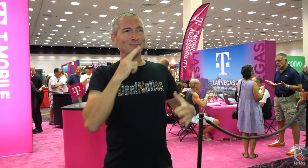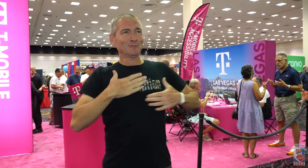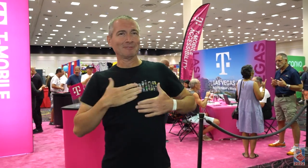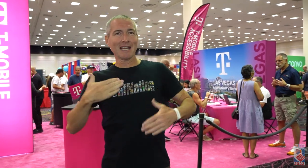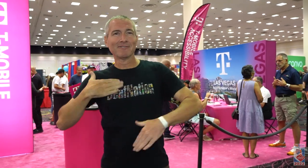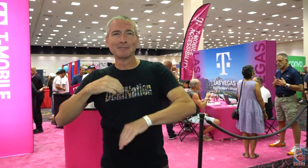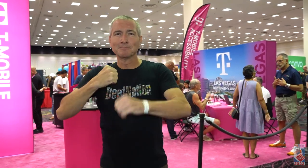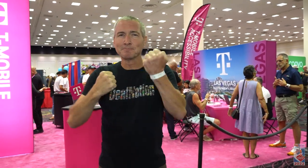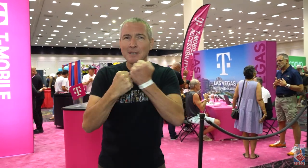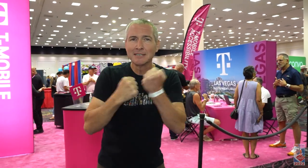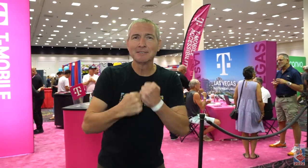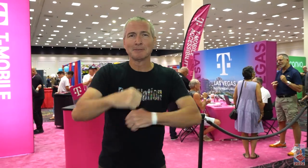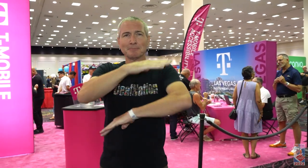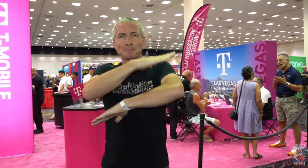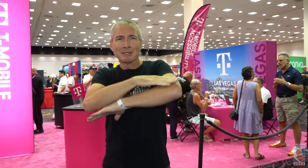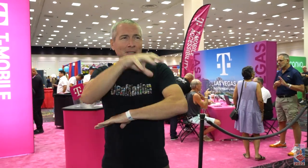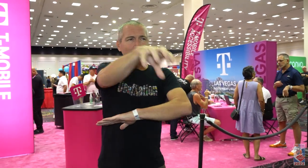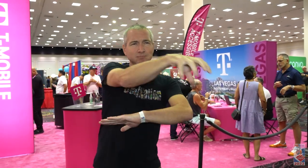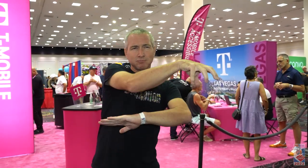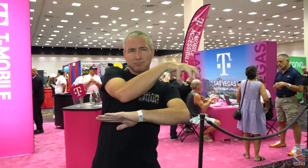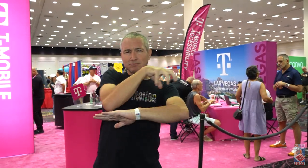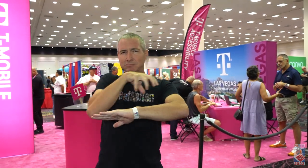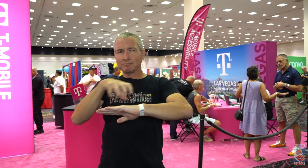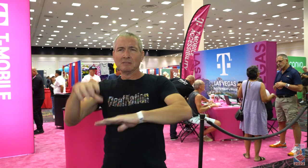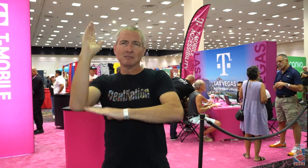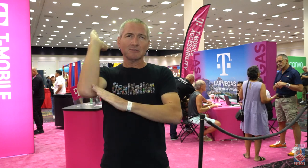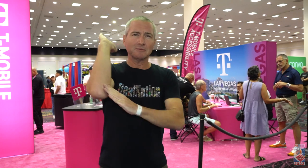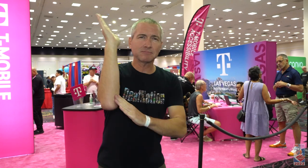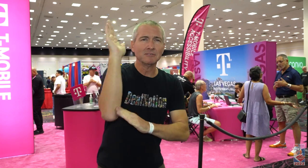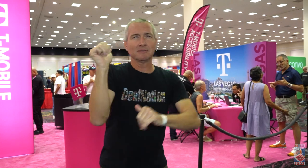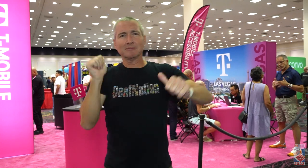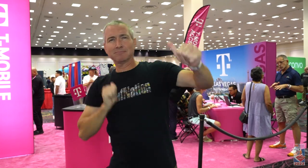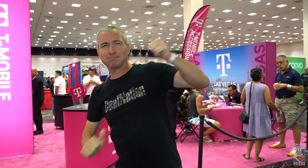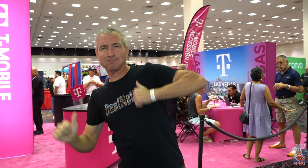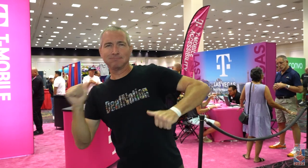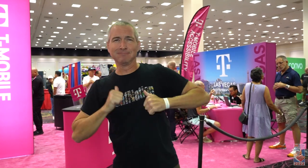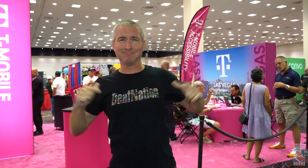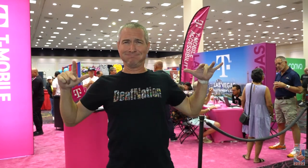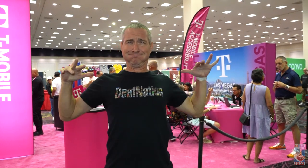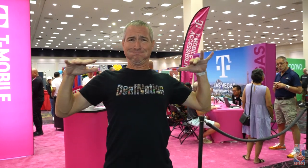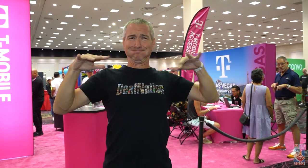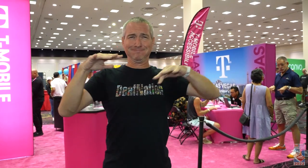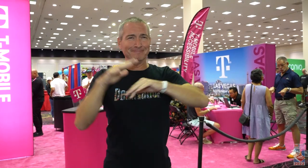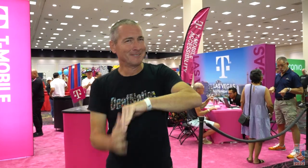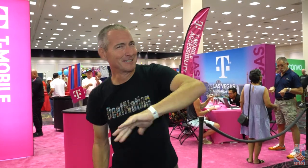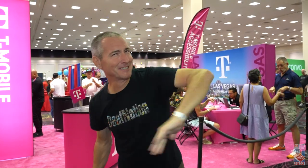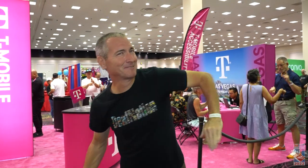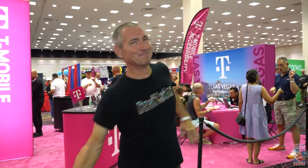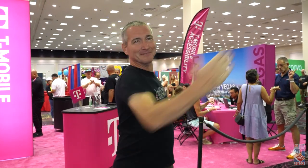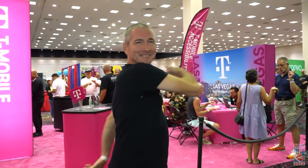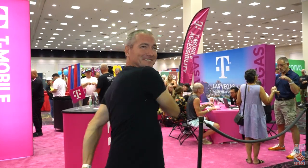We’re enjoying all the sponsors, booths, presentations, and performances. Let’s check it out!